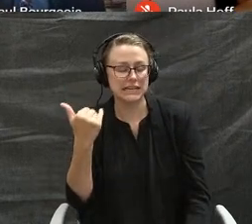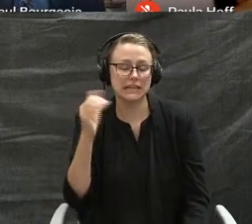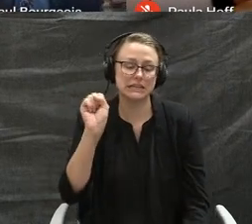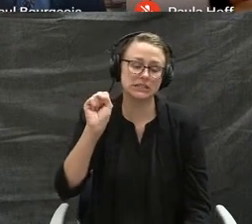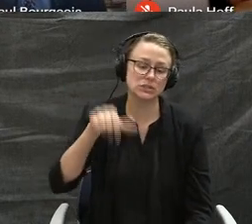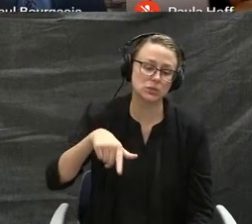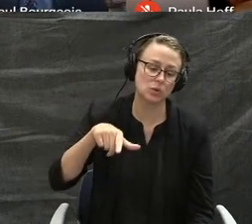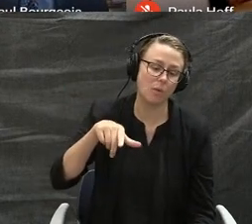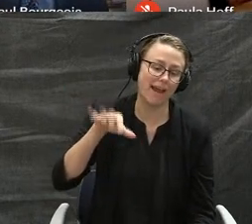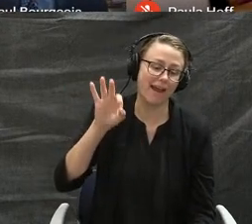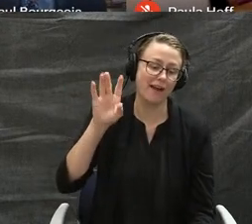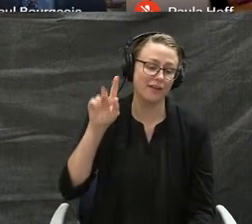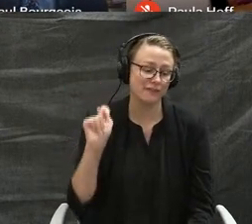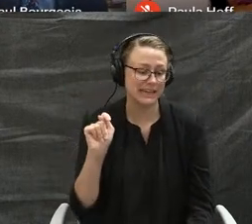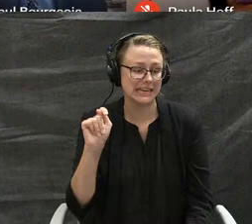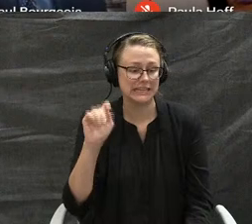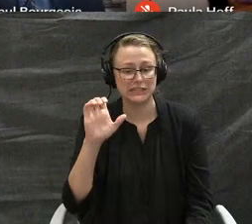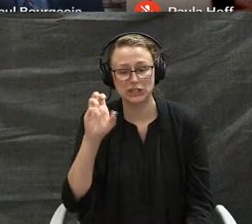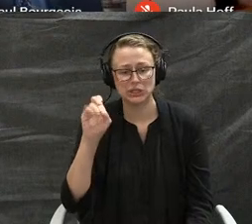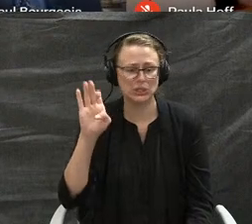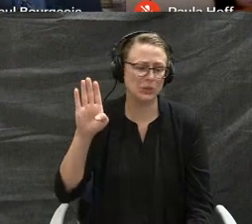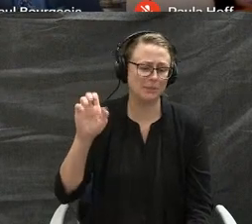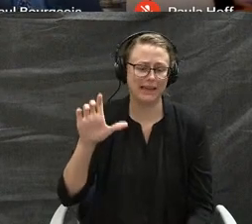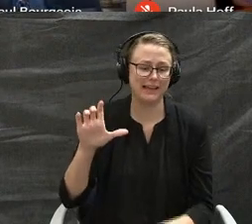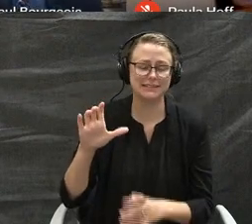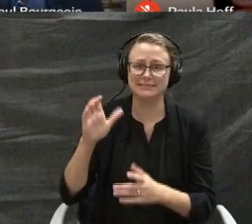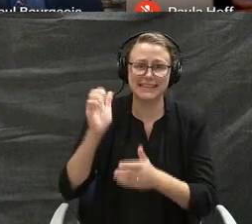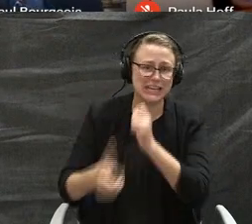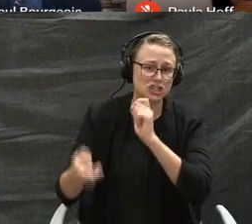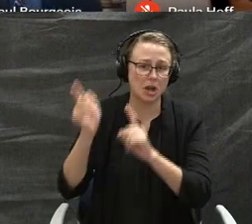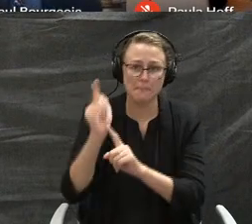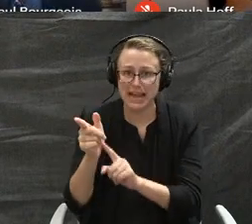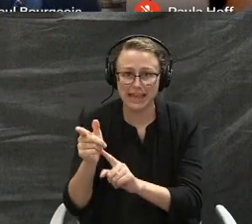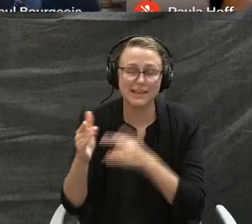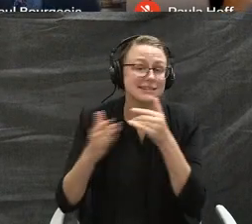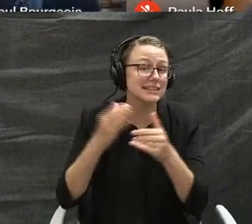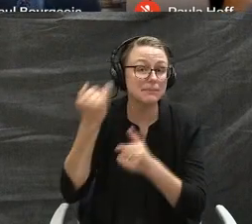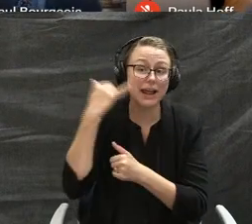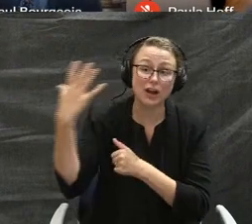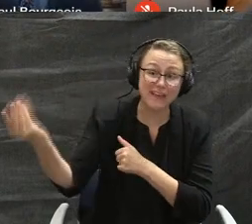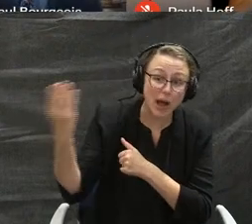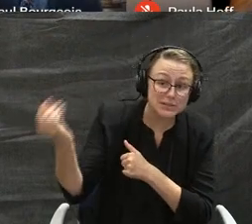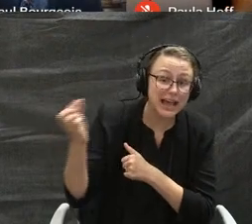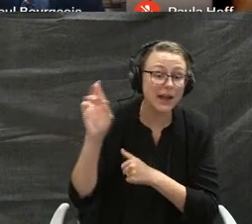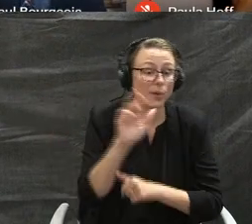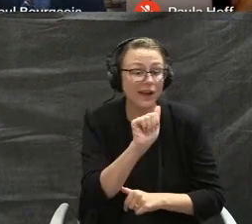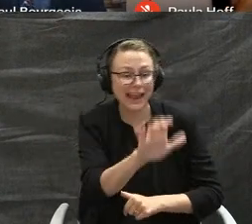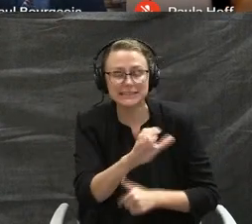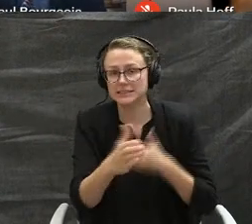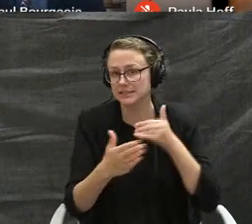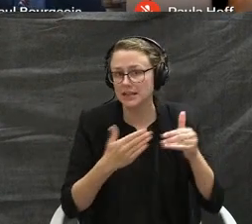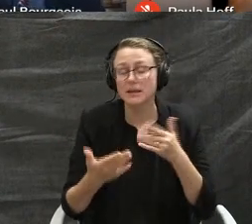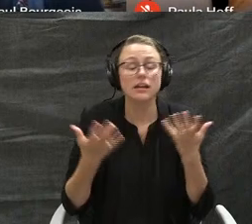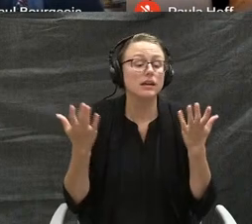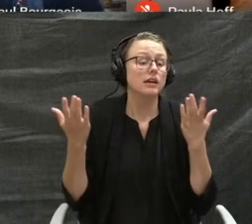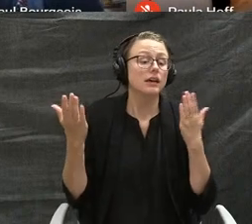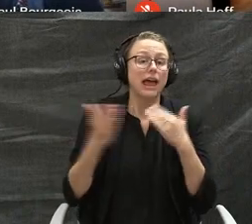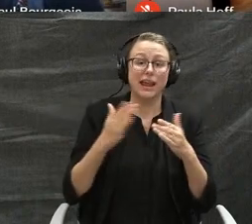room per occupant. Whether there is conditioned or just fresh air coming in from the outside. So all those things are going on